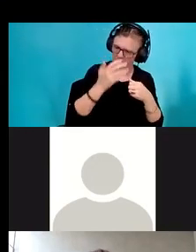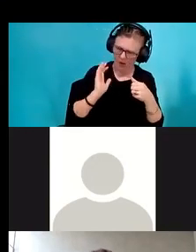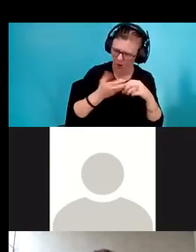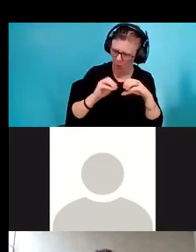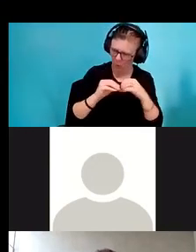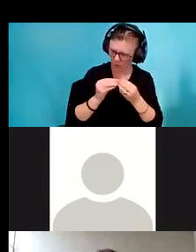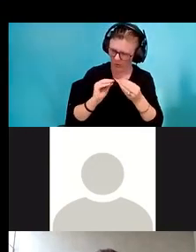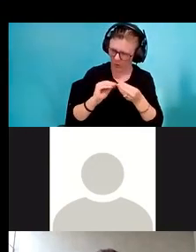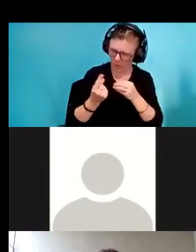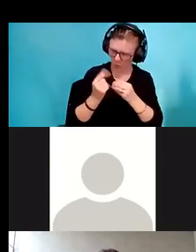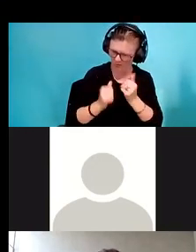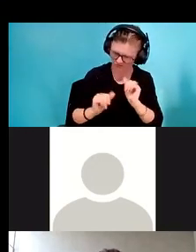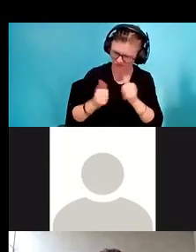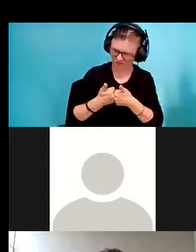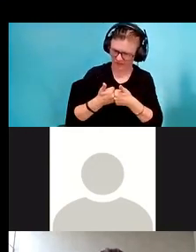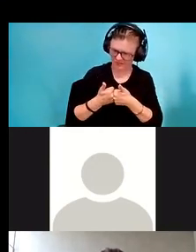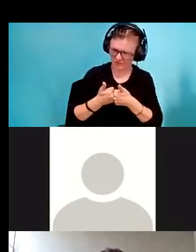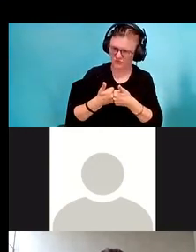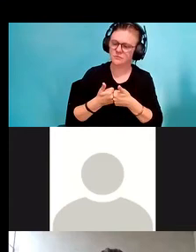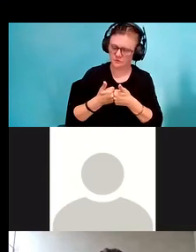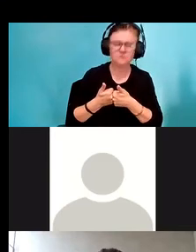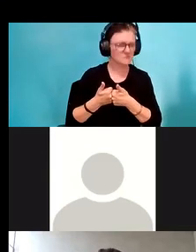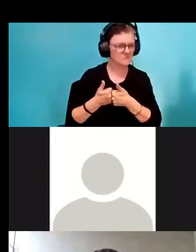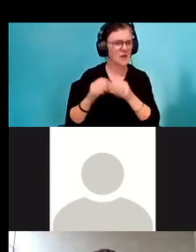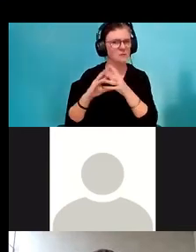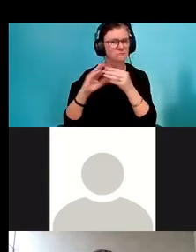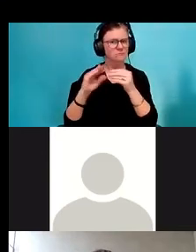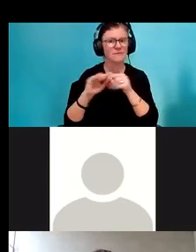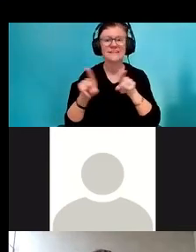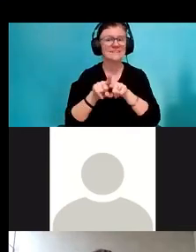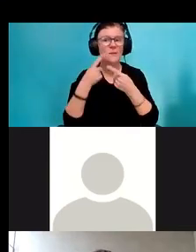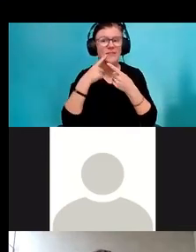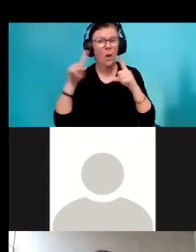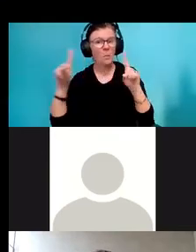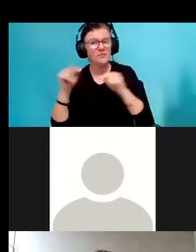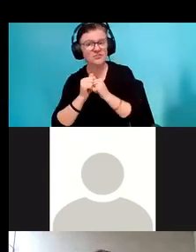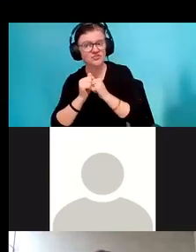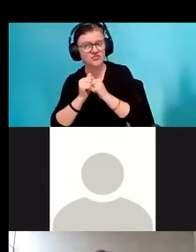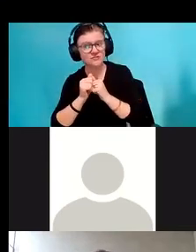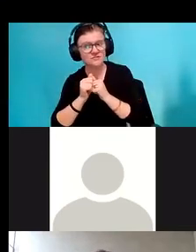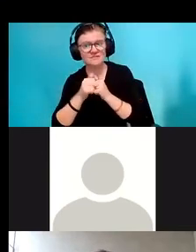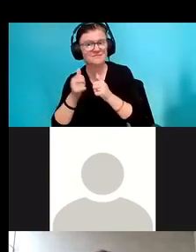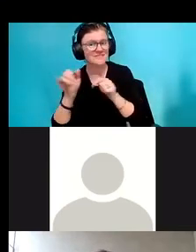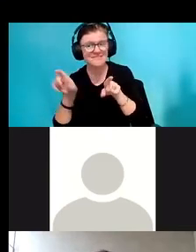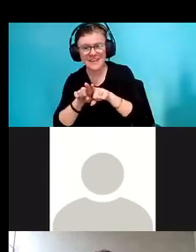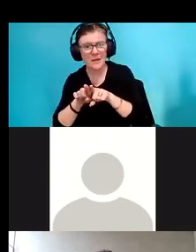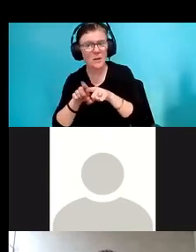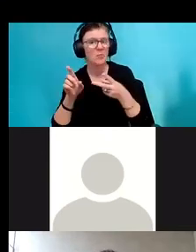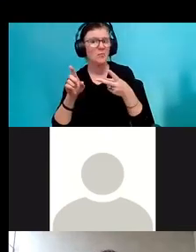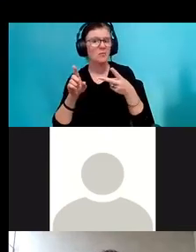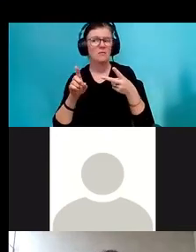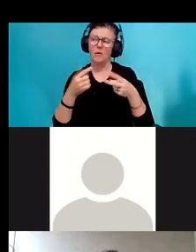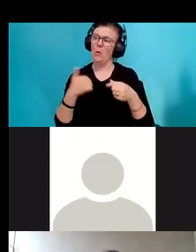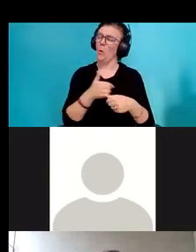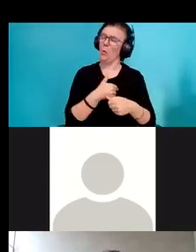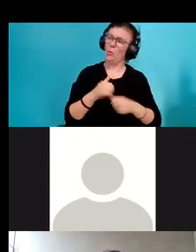affecting ones, start there. And same with accomplishments. There's so much that everyone is able to do with the funding